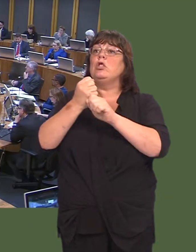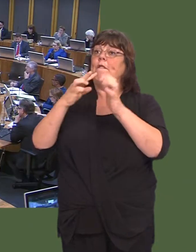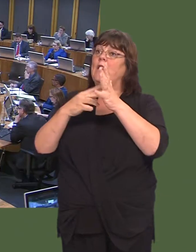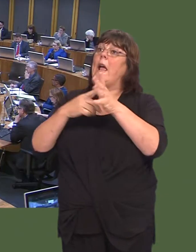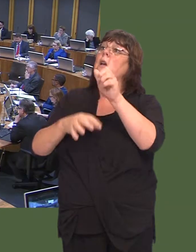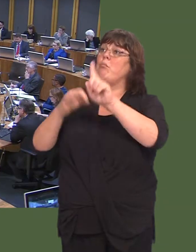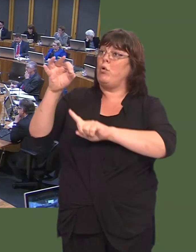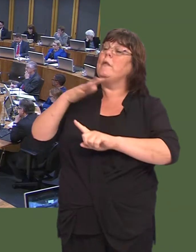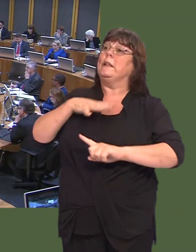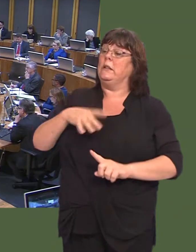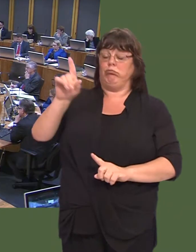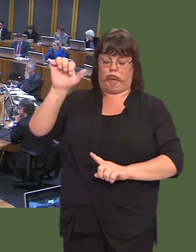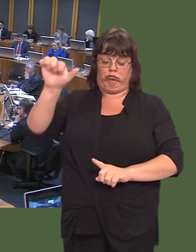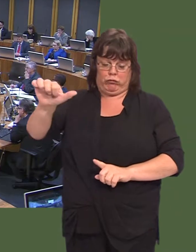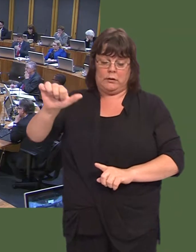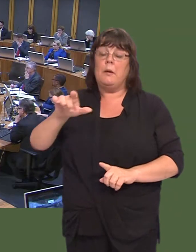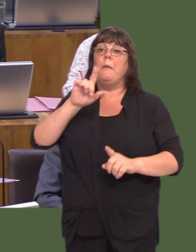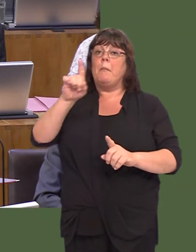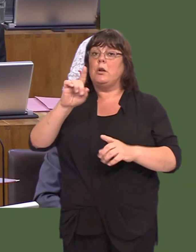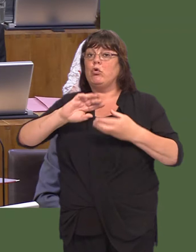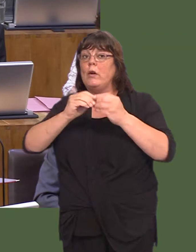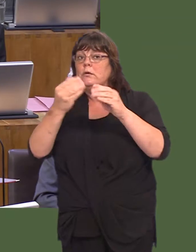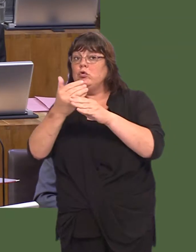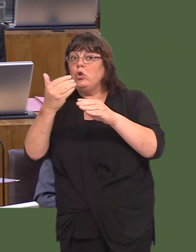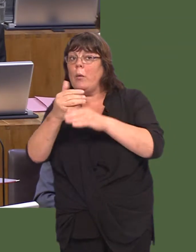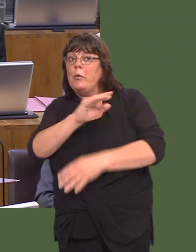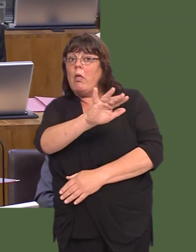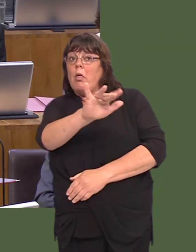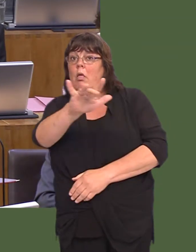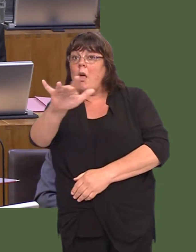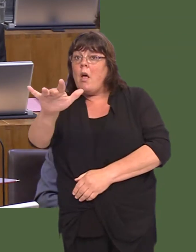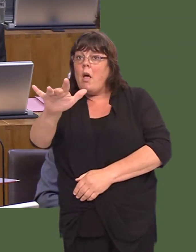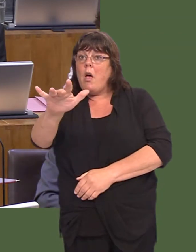He is correct about that, but, certainly, as far as job creation is concerned, as far